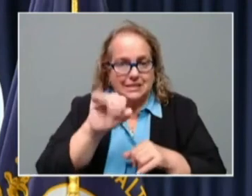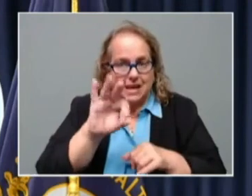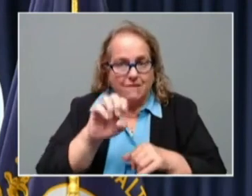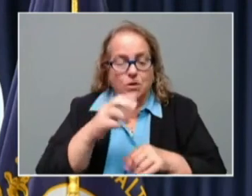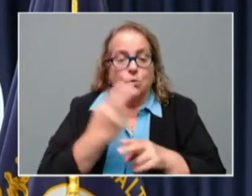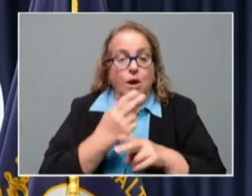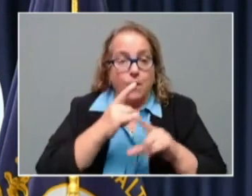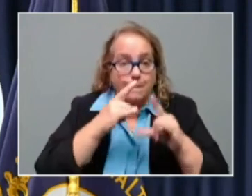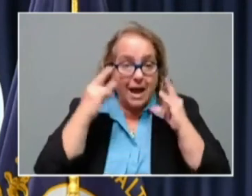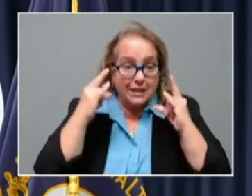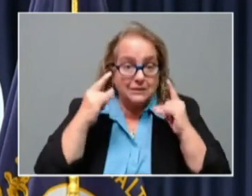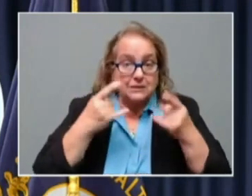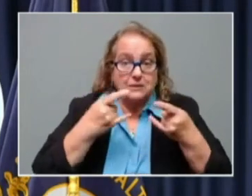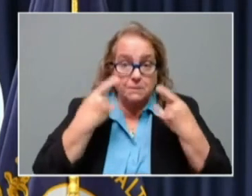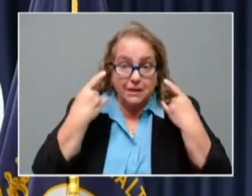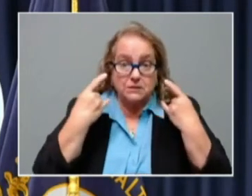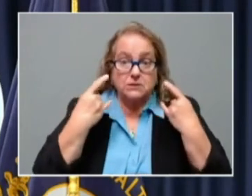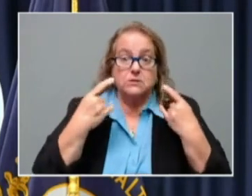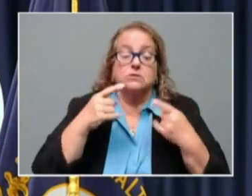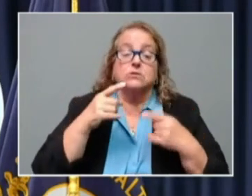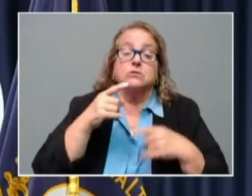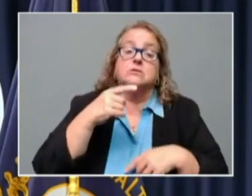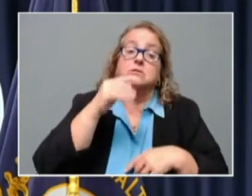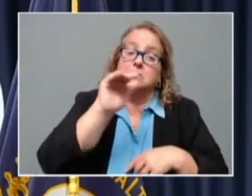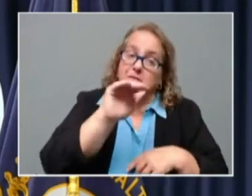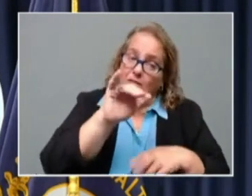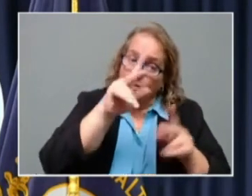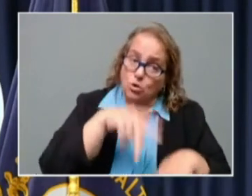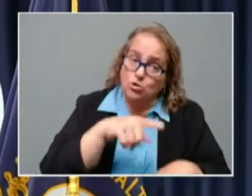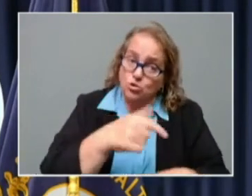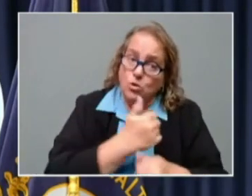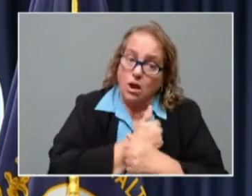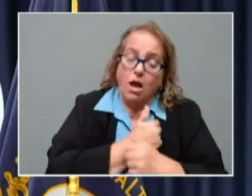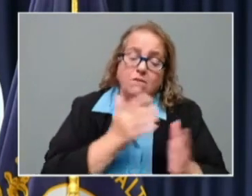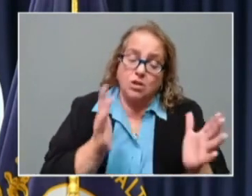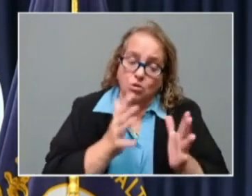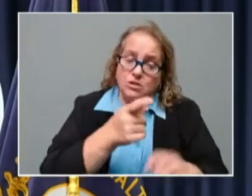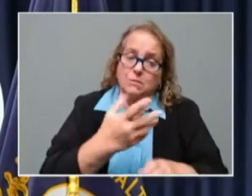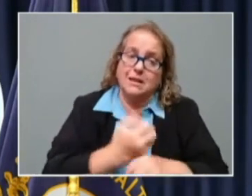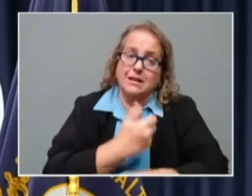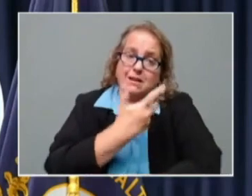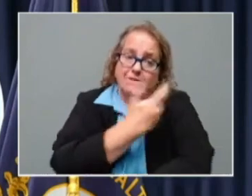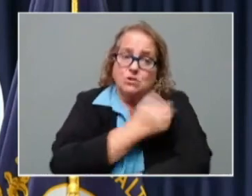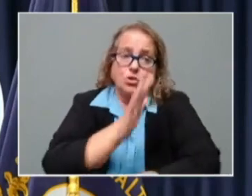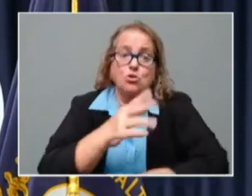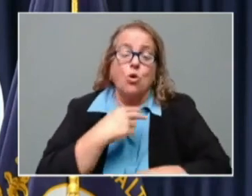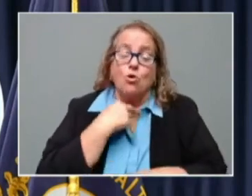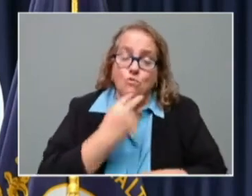the person that you love, encourage them to get vaccinated. Your voice is the one they'll listen to. Thank you.